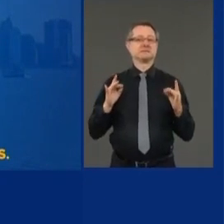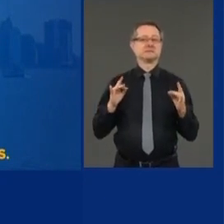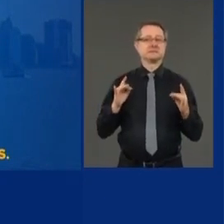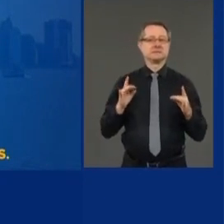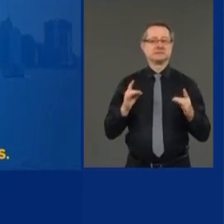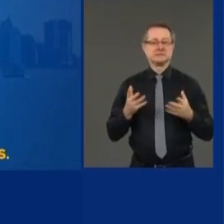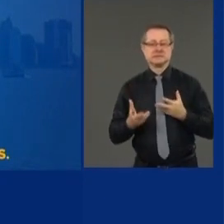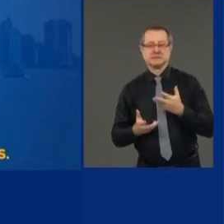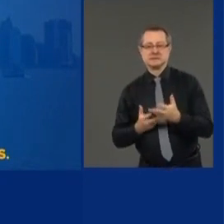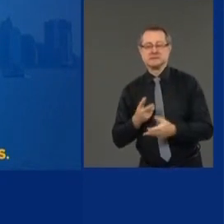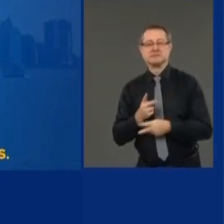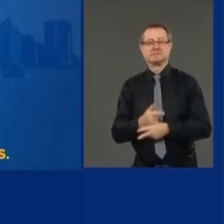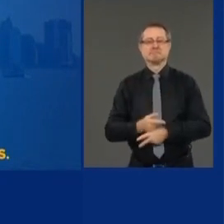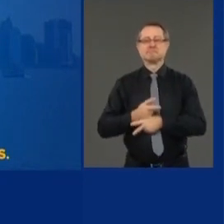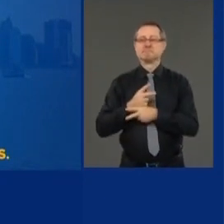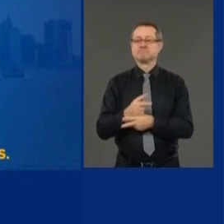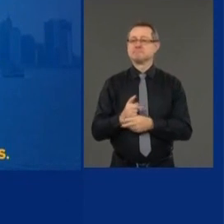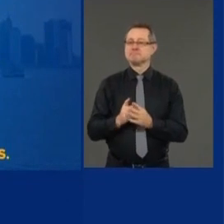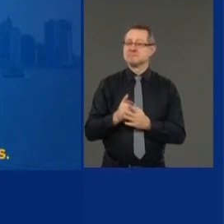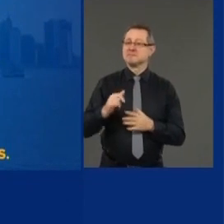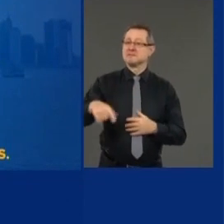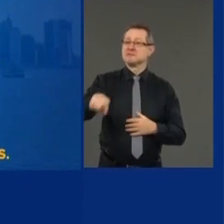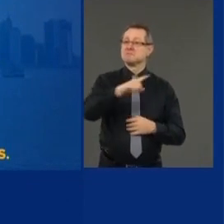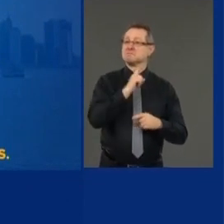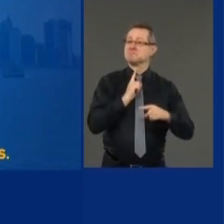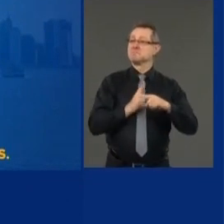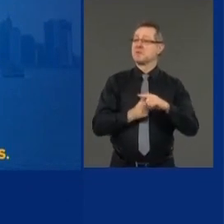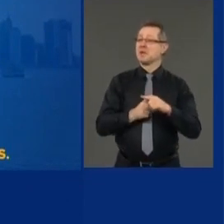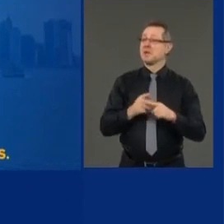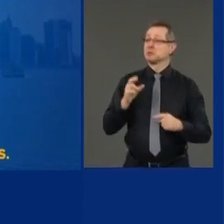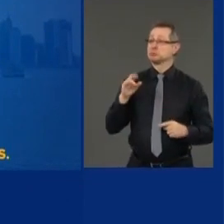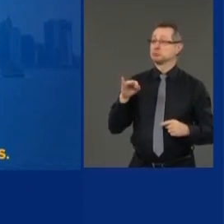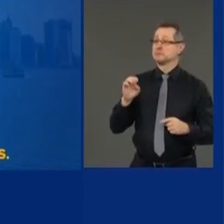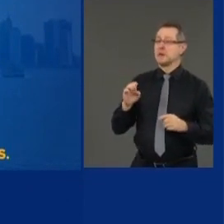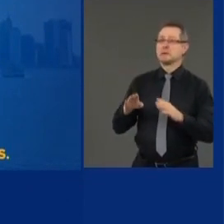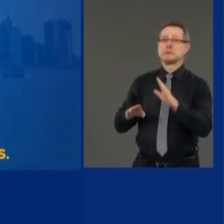MOMENT THAT WE'RE IN.